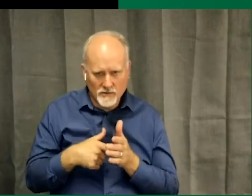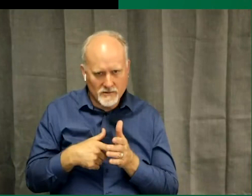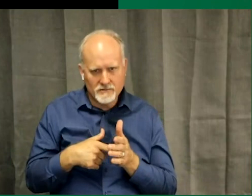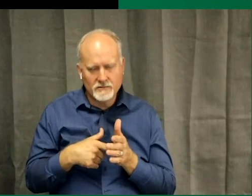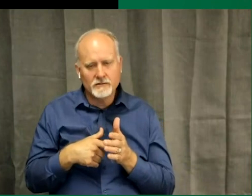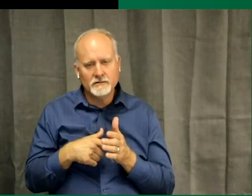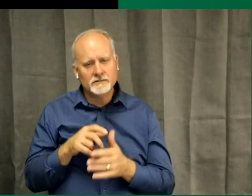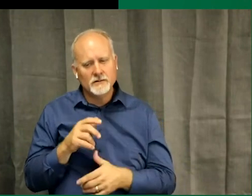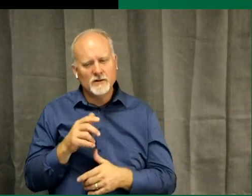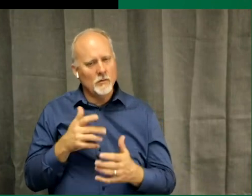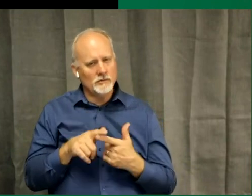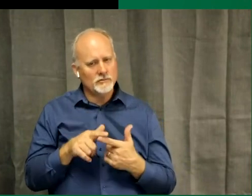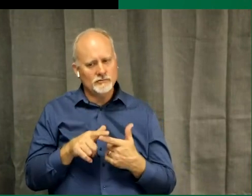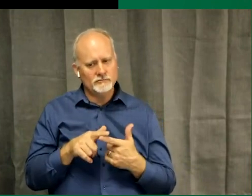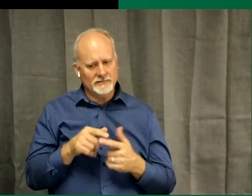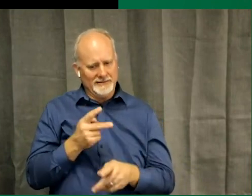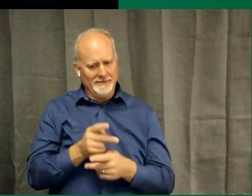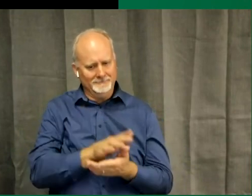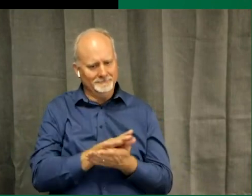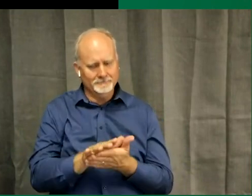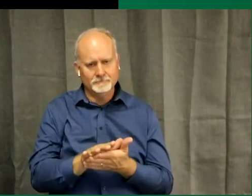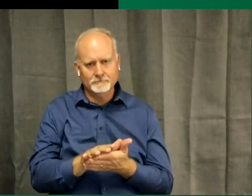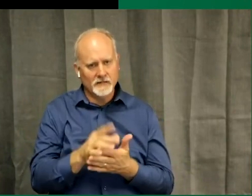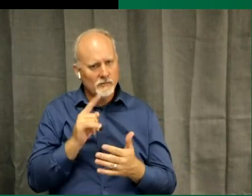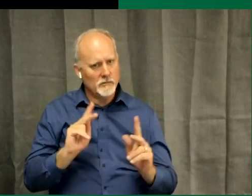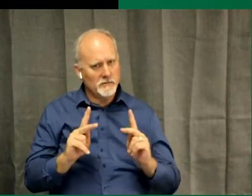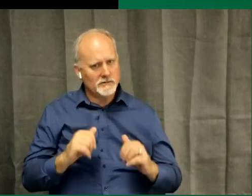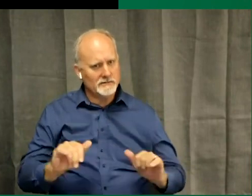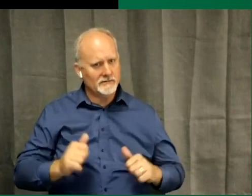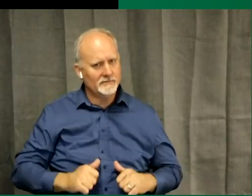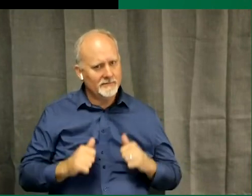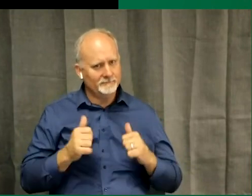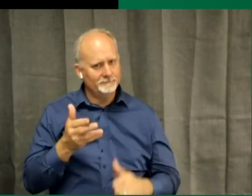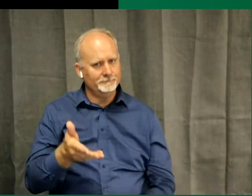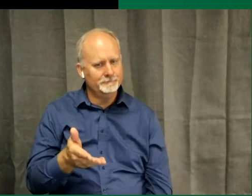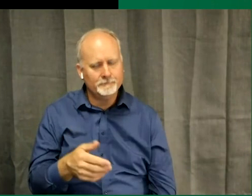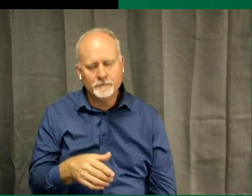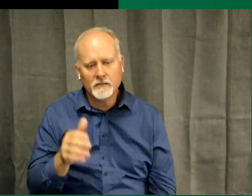so we want to keep that environment safe for our residents the fall meal plan will end on